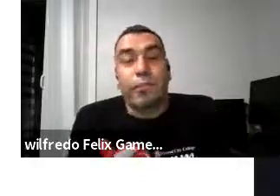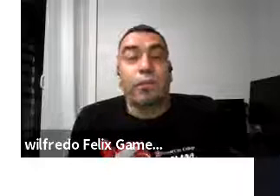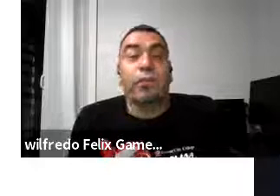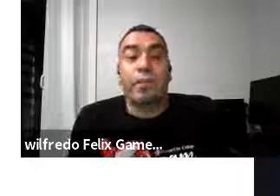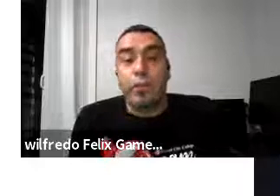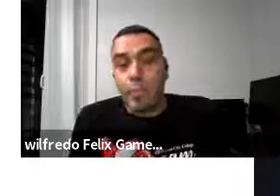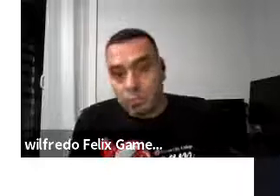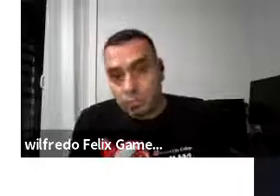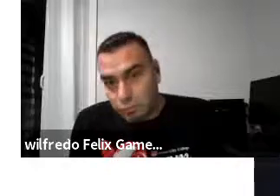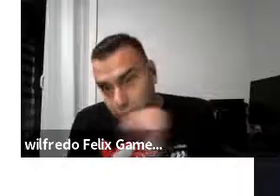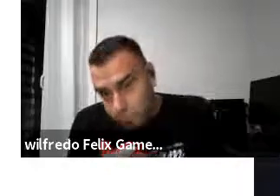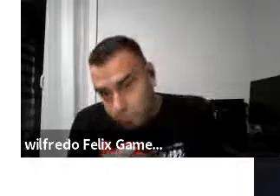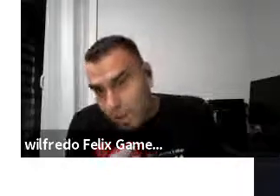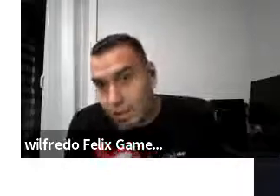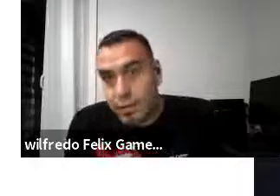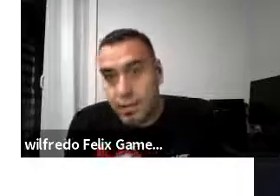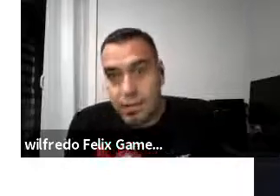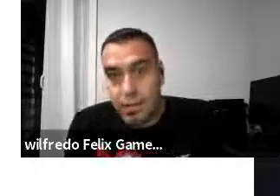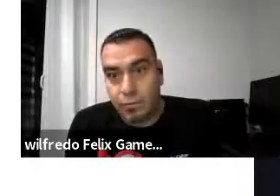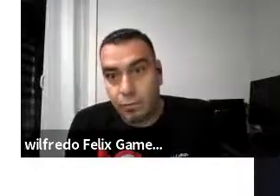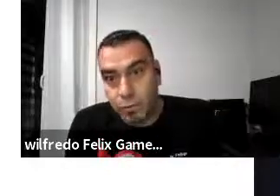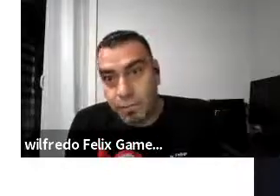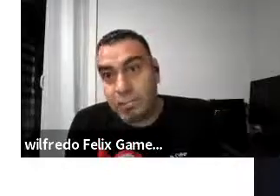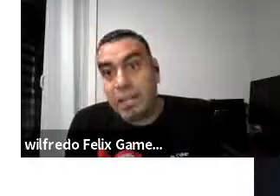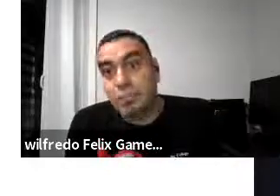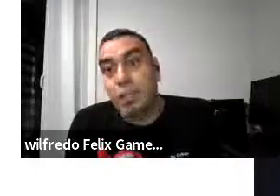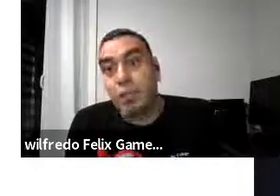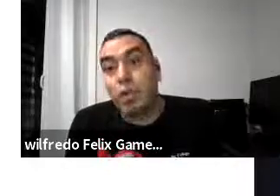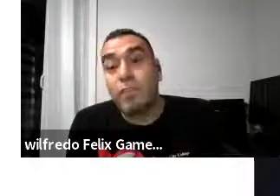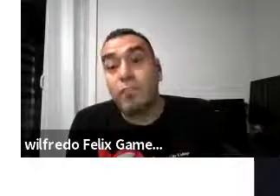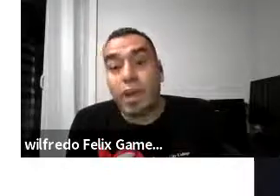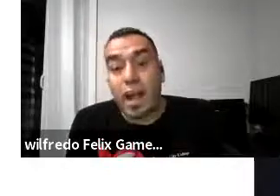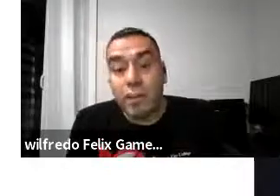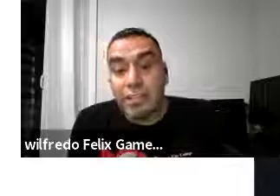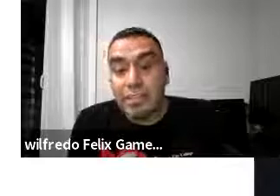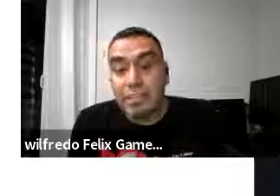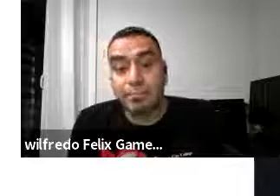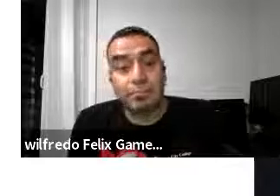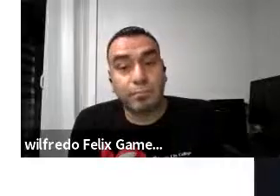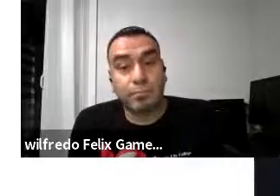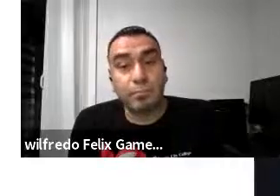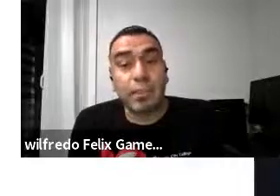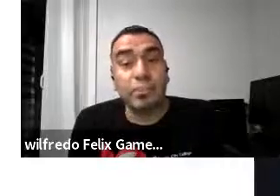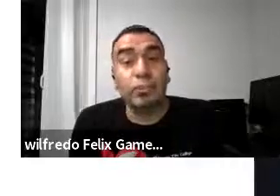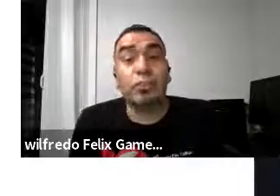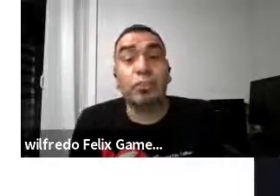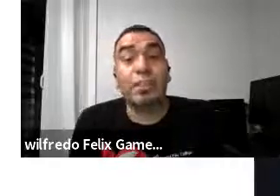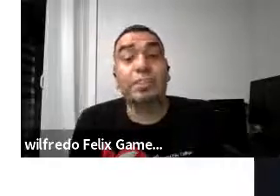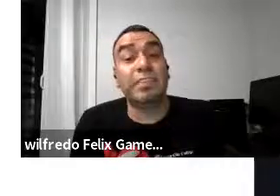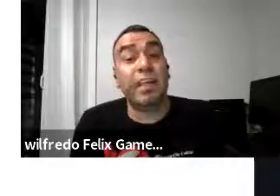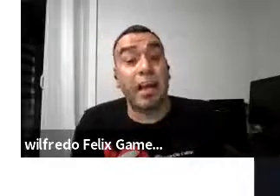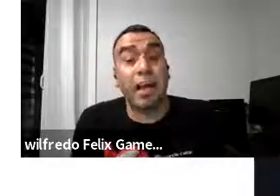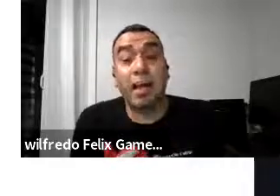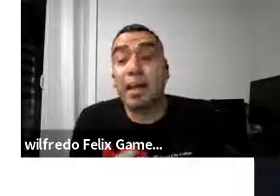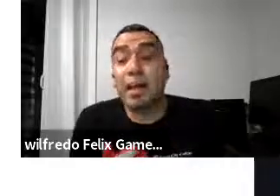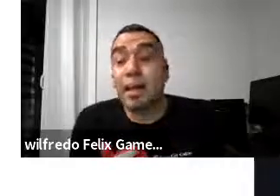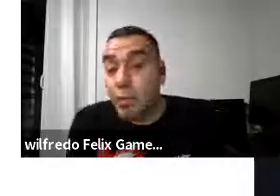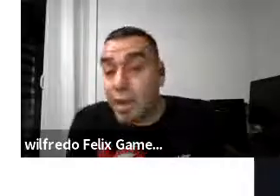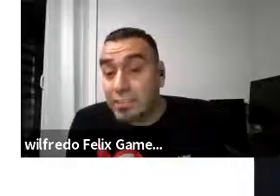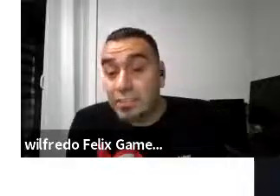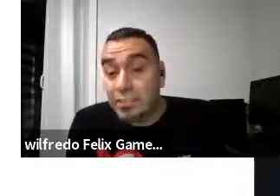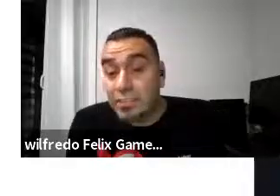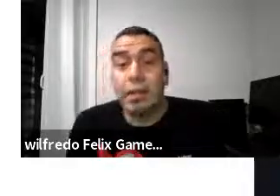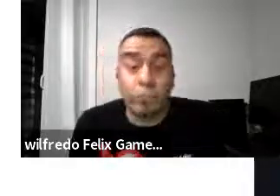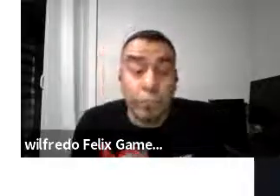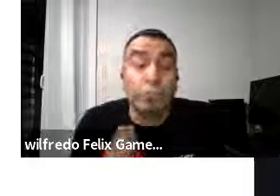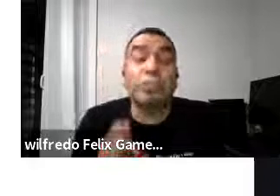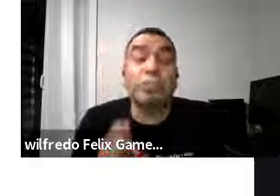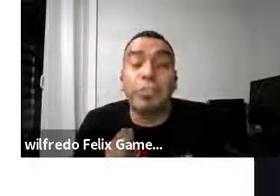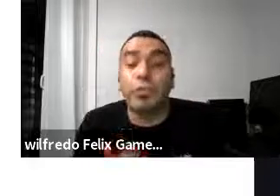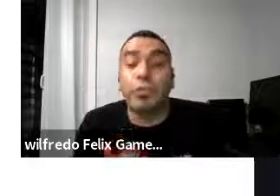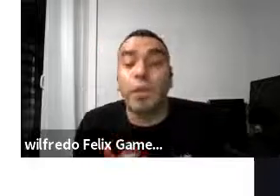for the remaster for the remac for dreamers. So they qualify for Cal Grants. Students who says grants, the citizen says competition